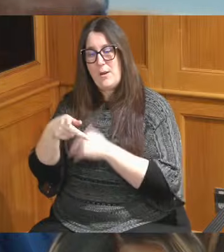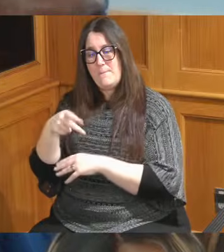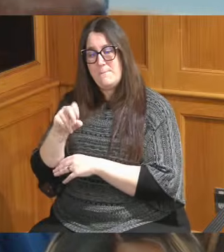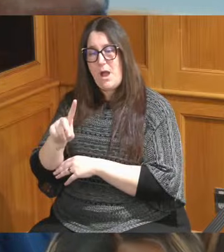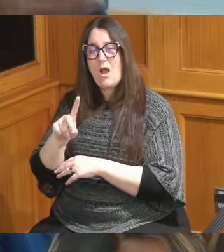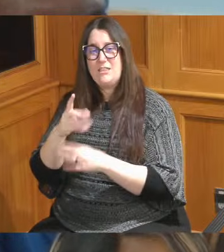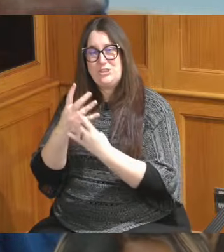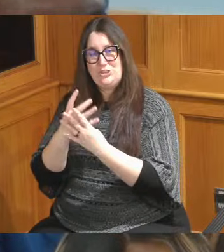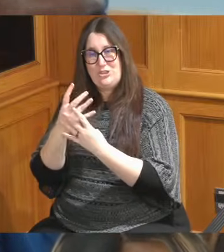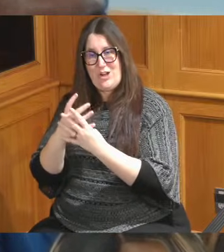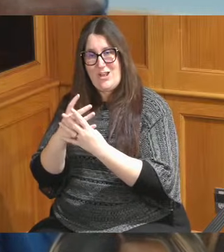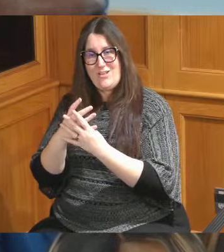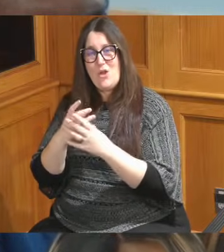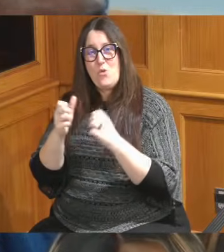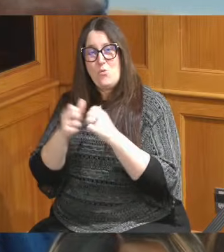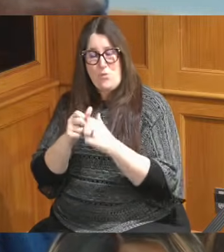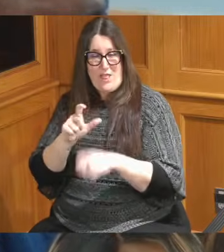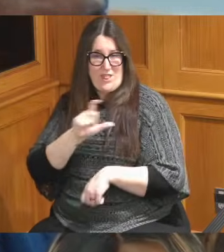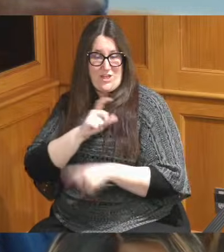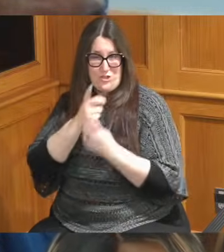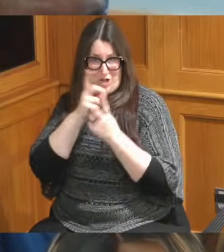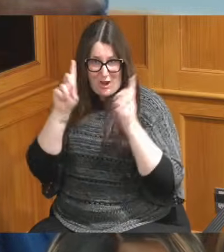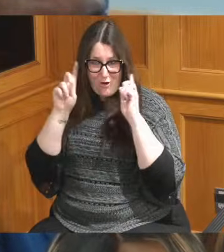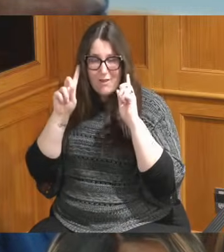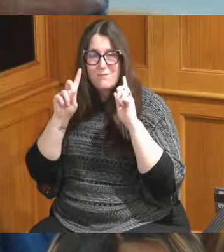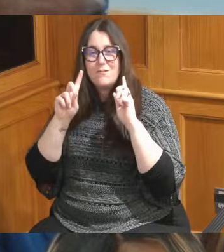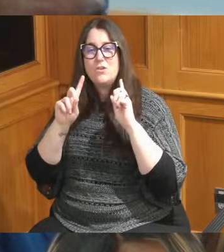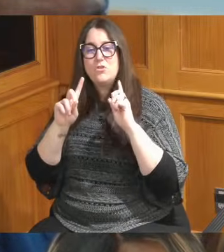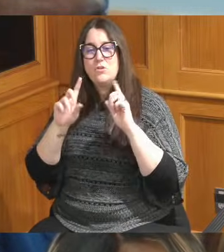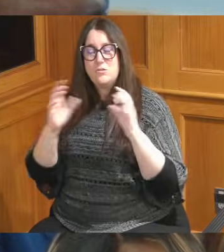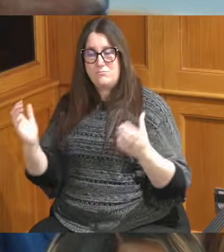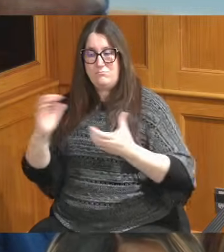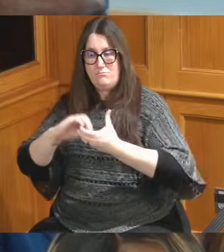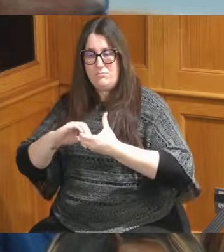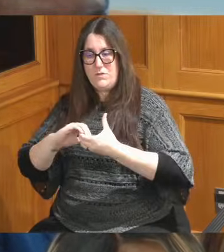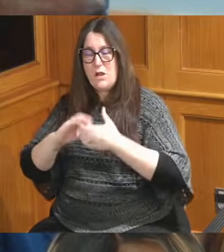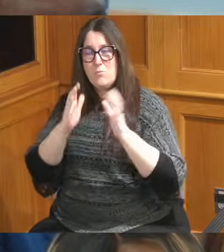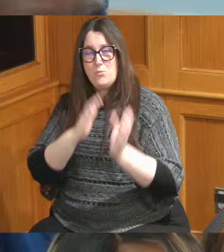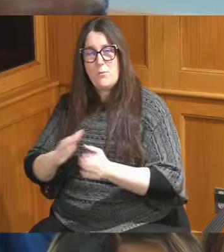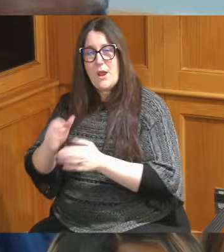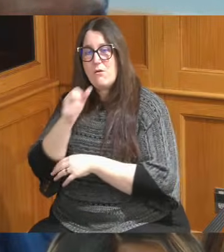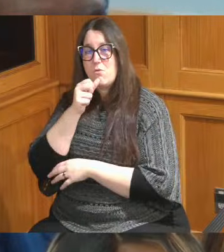County Sheriff creating and preparing incarcerated women for sustainable careers